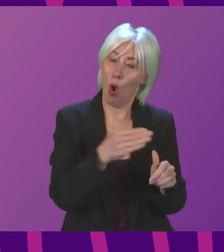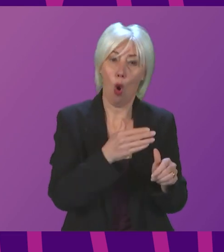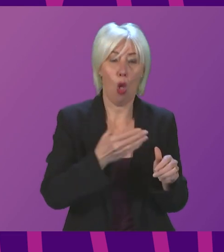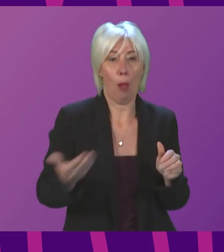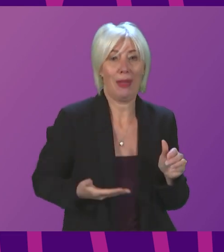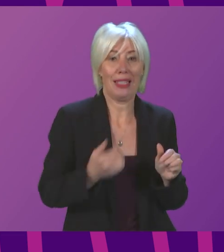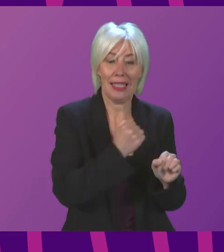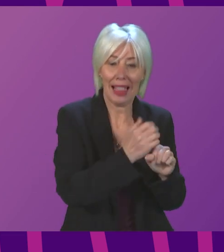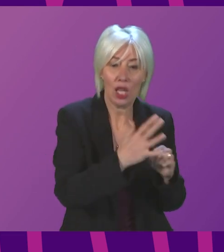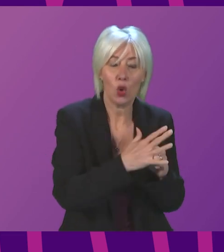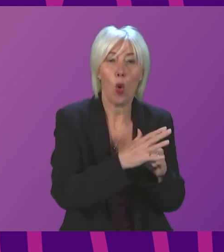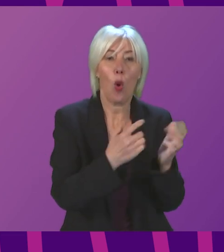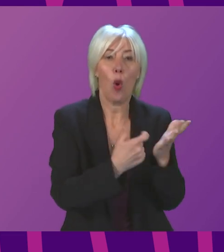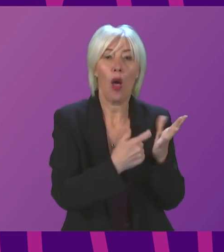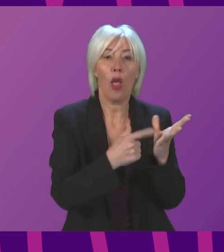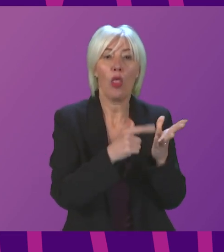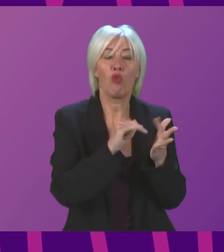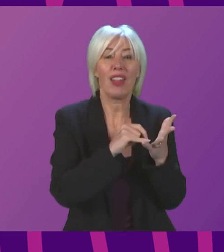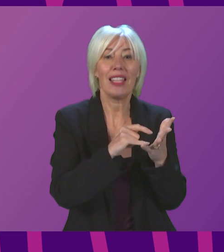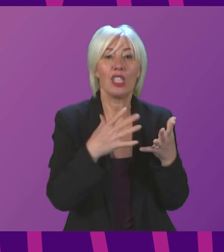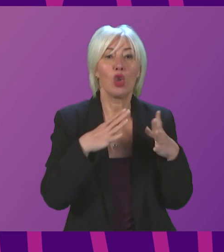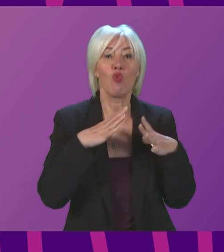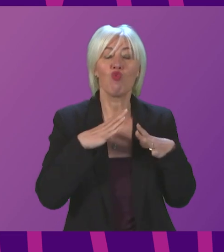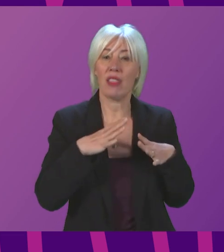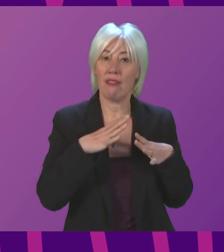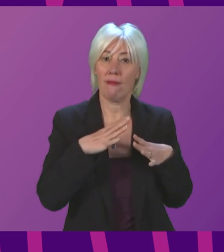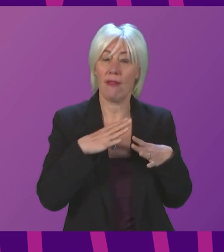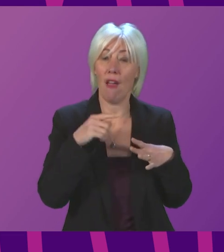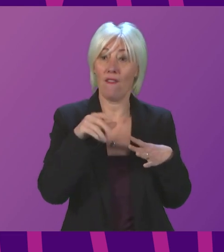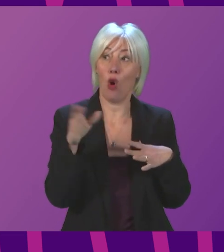and the rates relief continuation throughout this financial year for retail and aviation